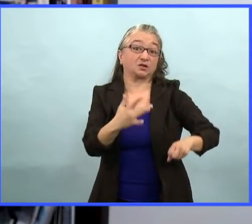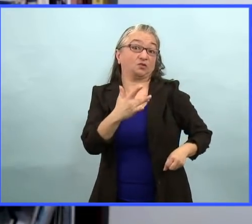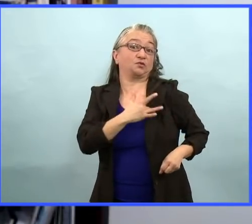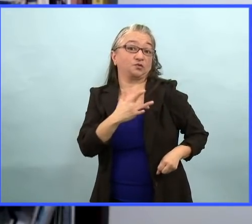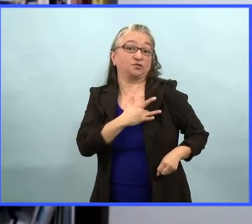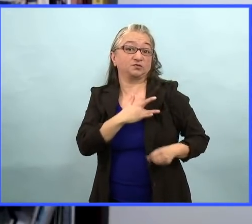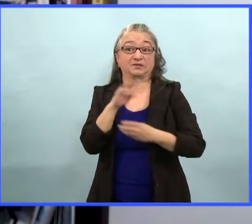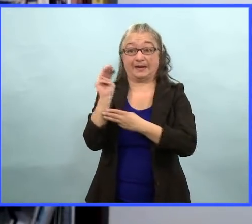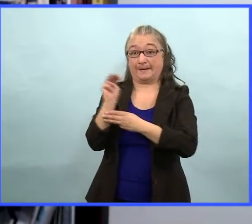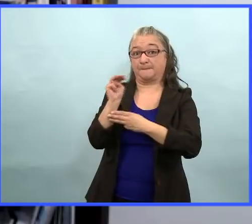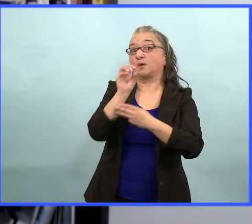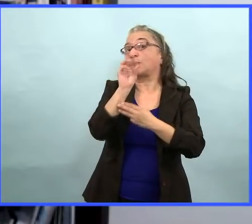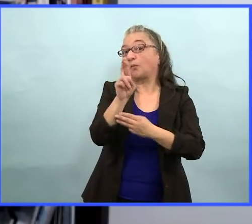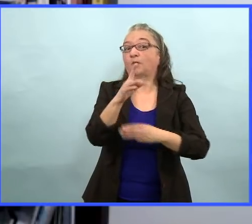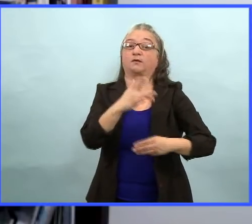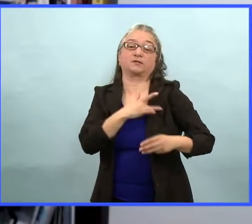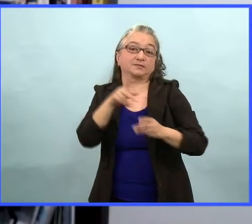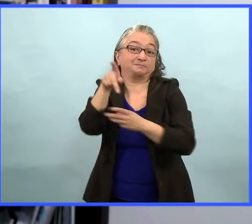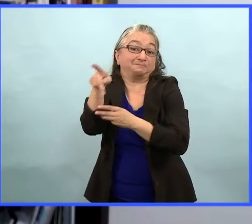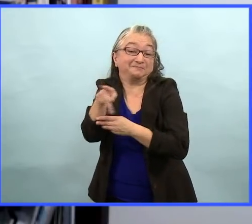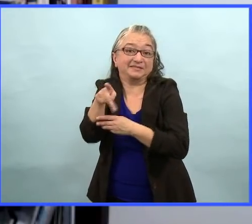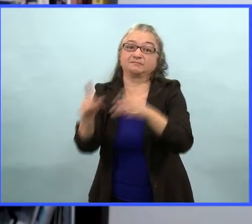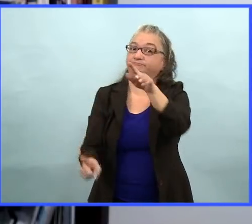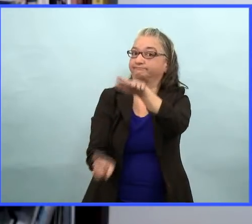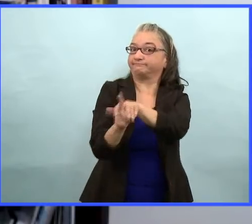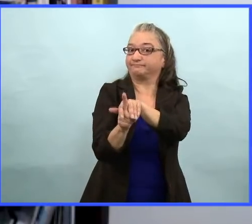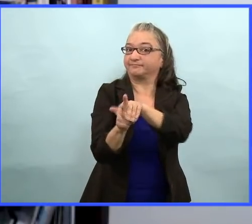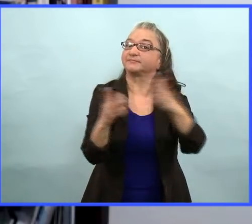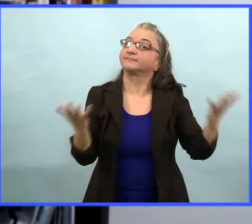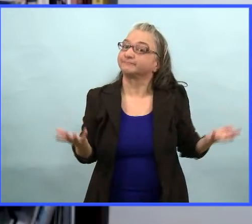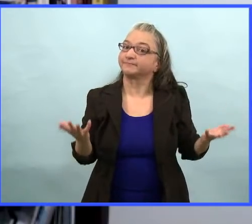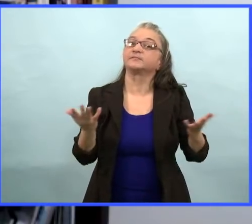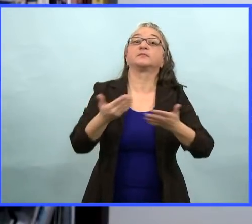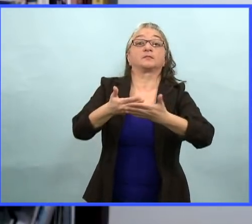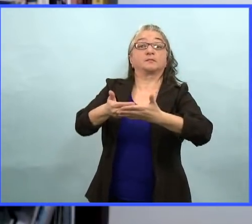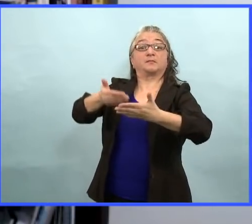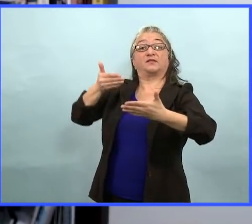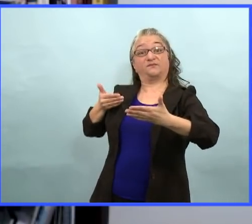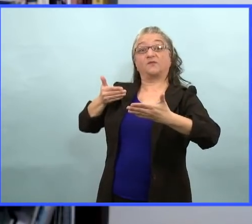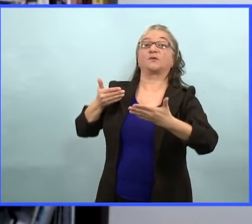what we are learning from this is that prior to omicron vaccine effectiveness appeared to be high